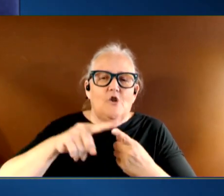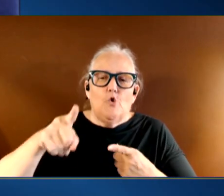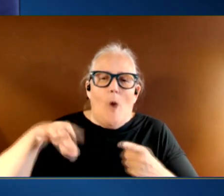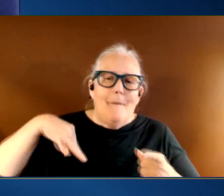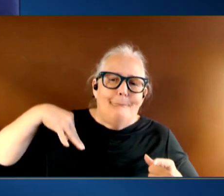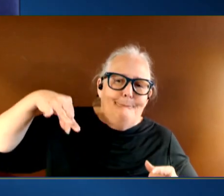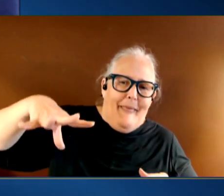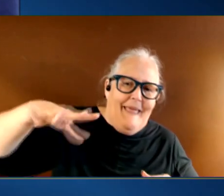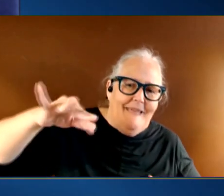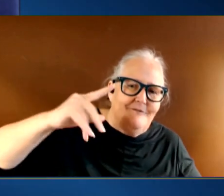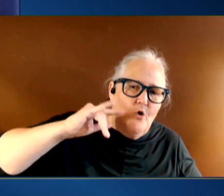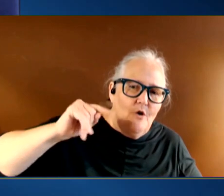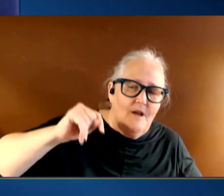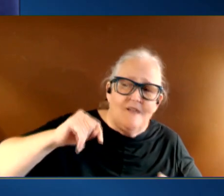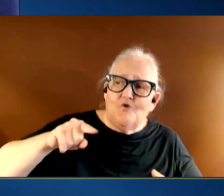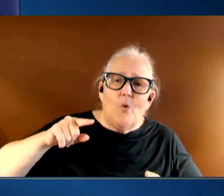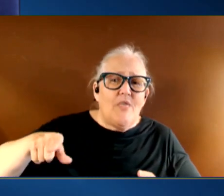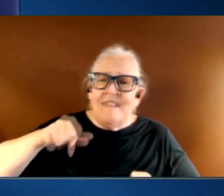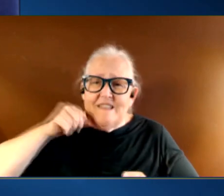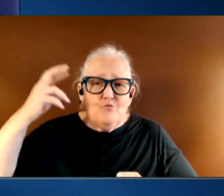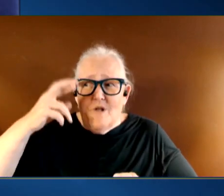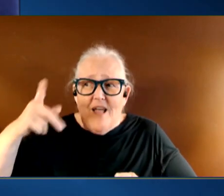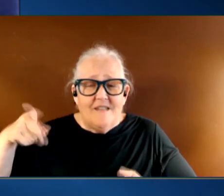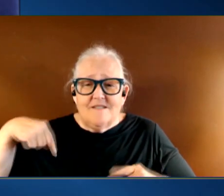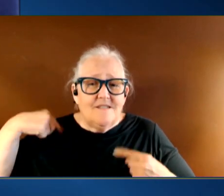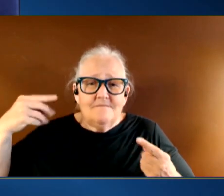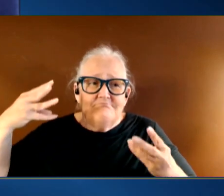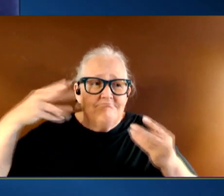they had been paying for us all this time, because we weren't reflective in the data.